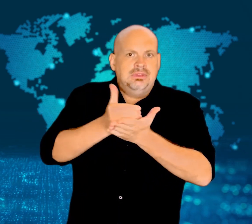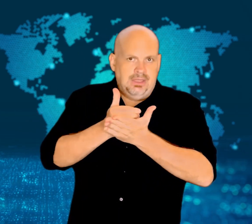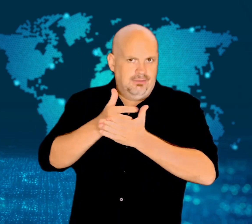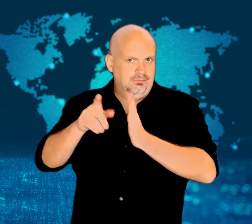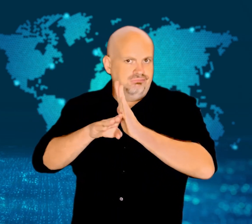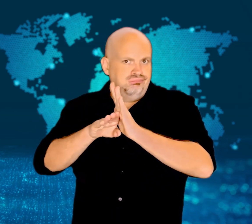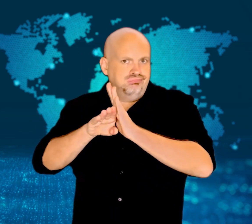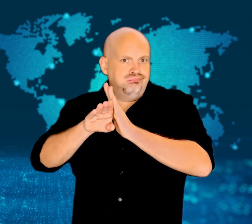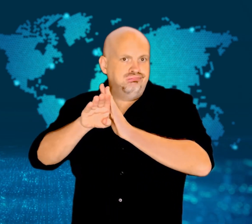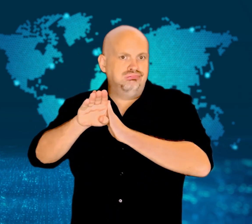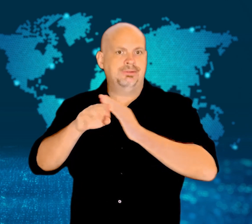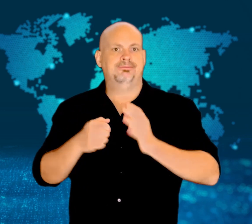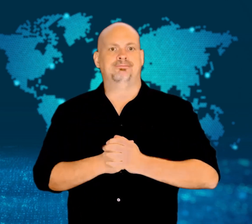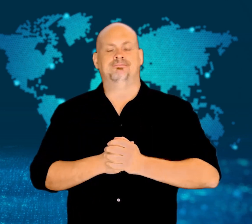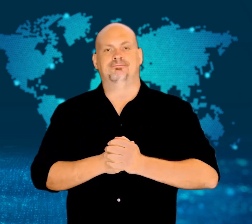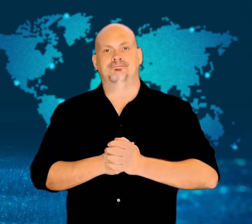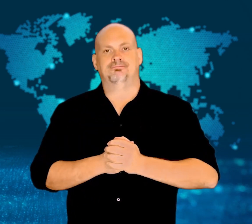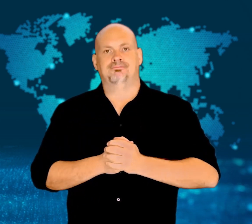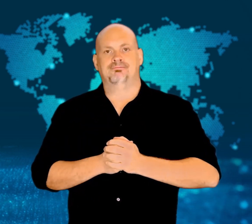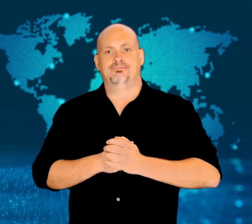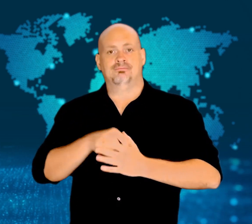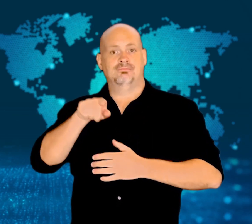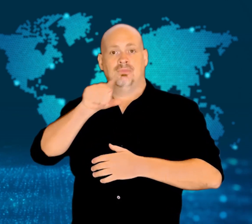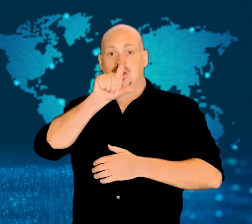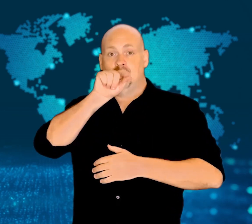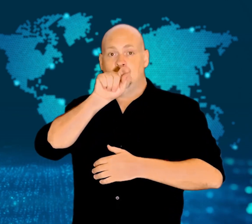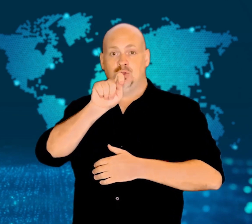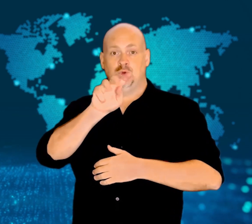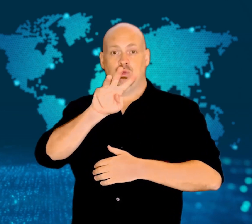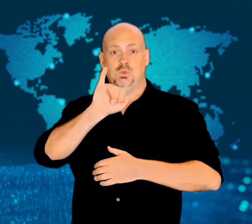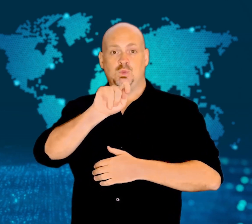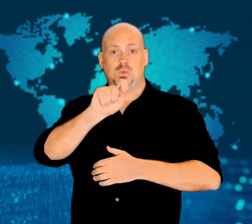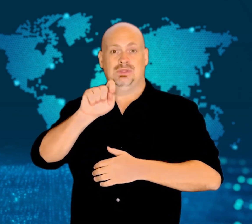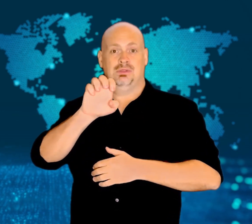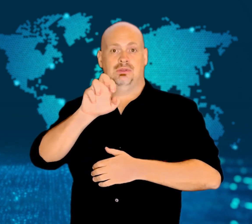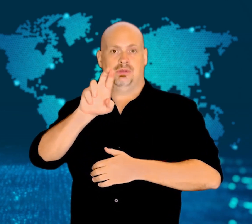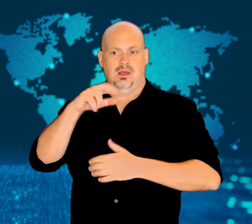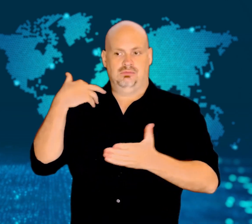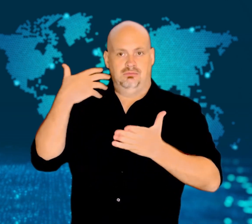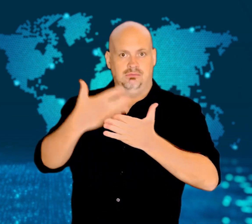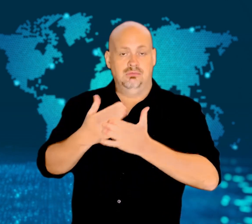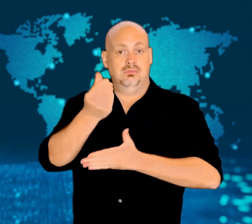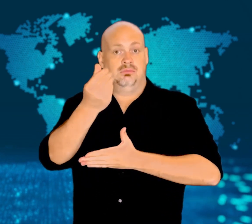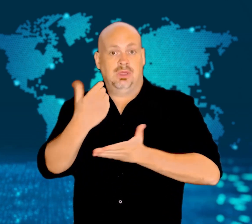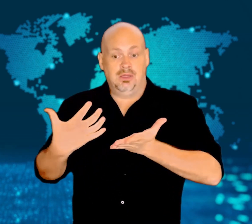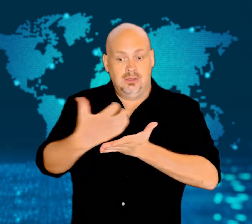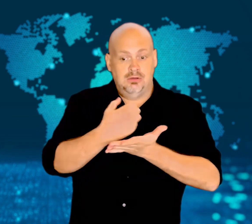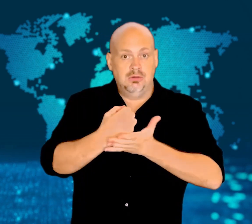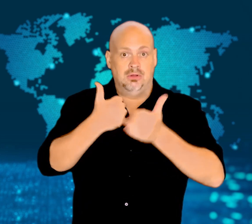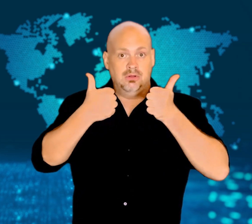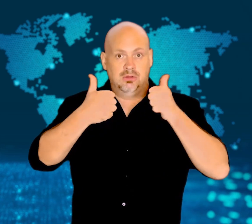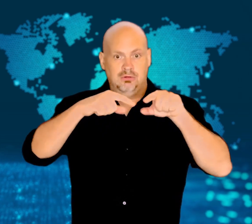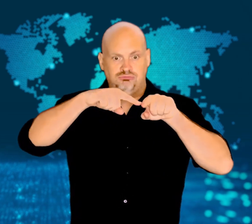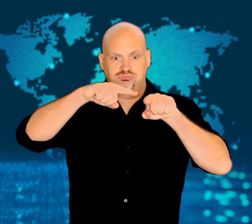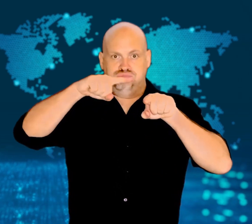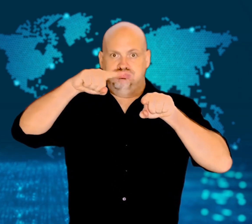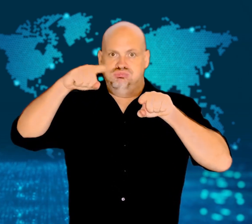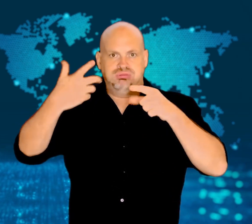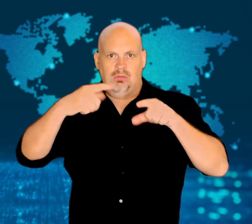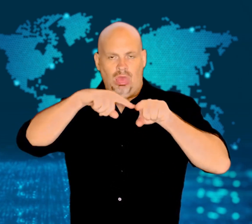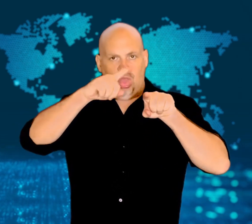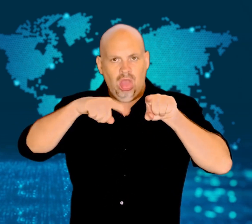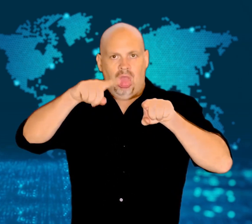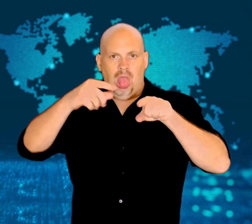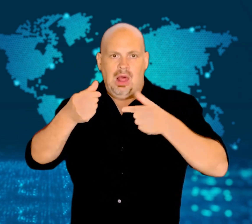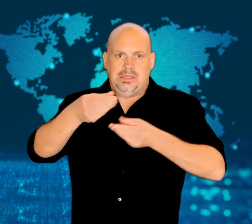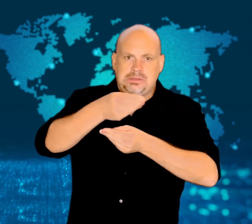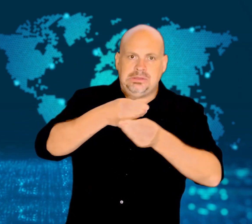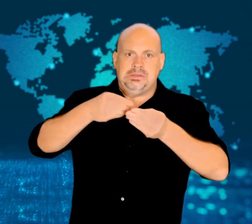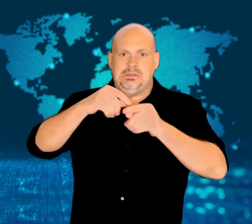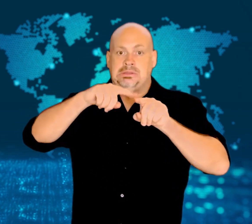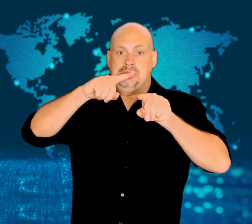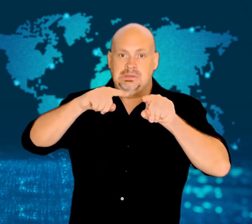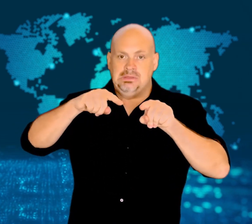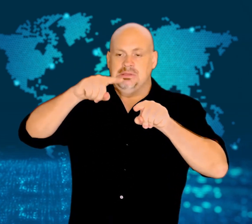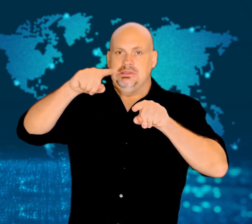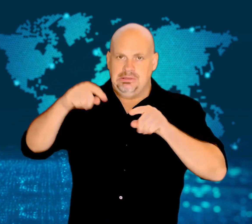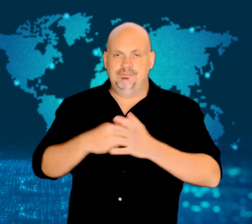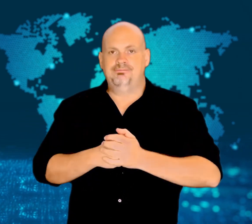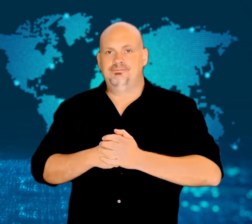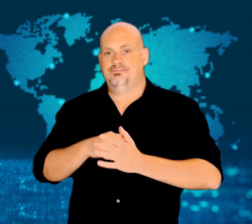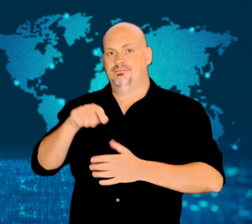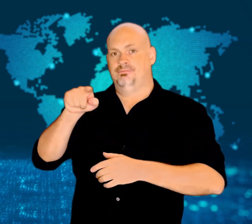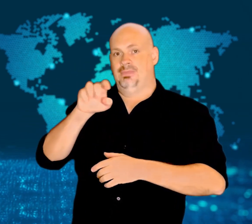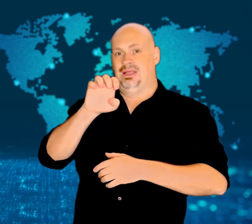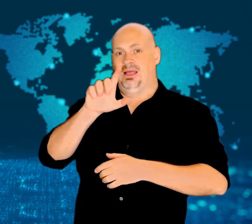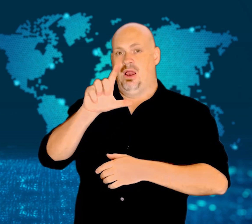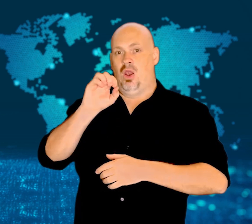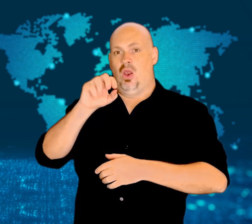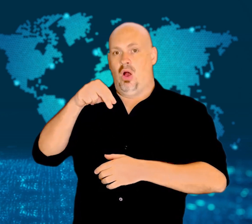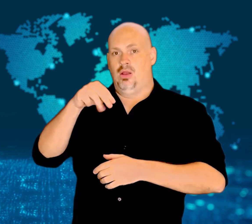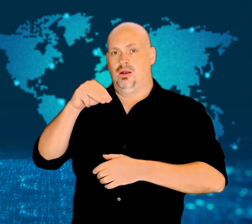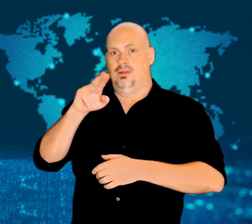Twitter has struggled to post consistent profits,